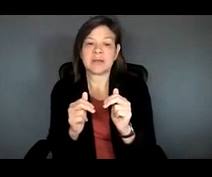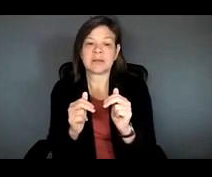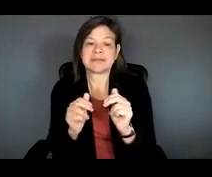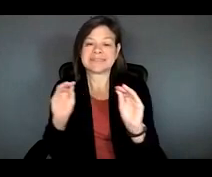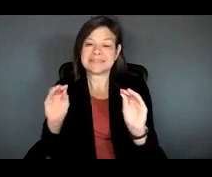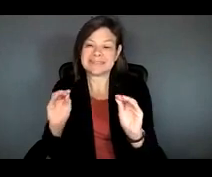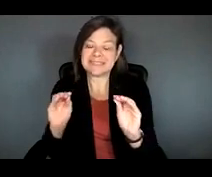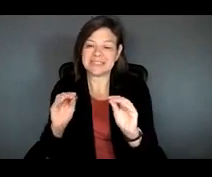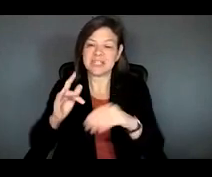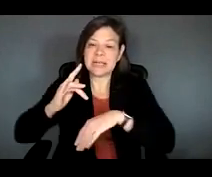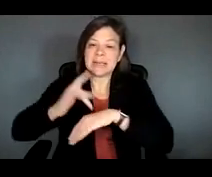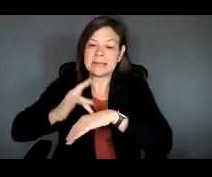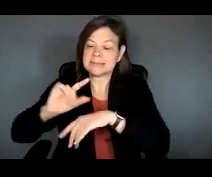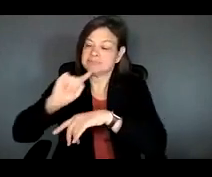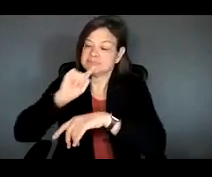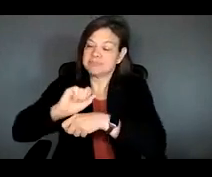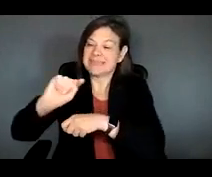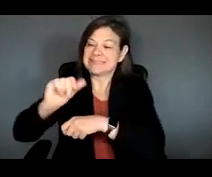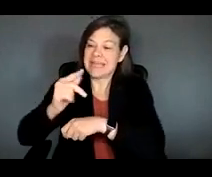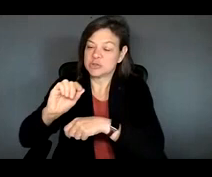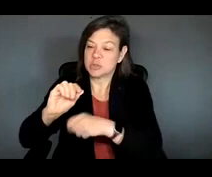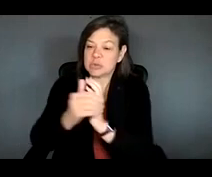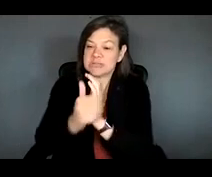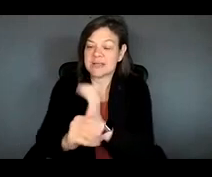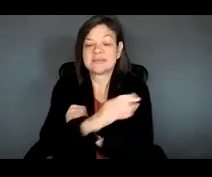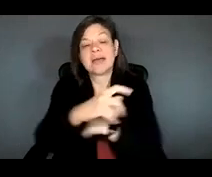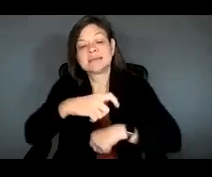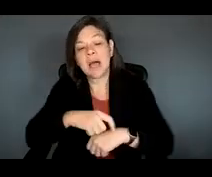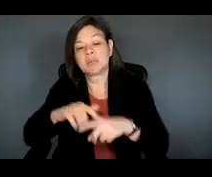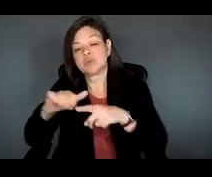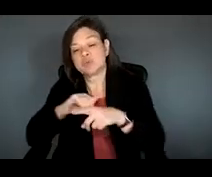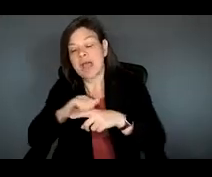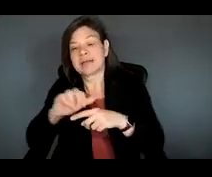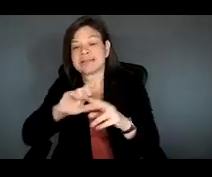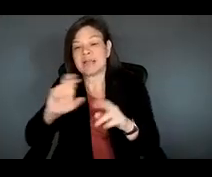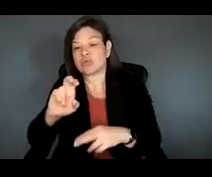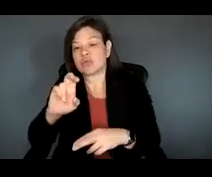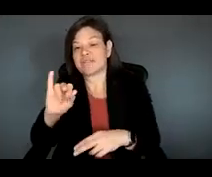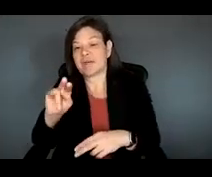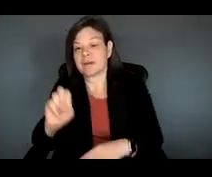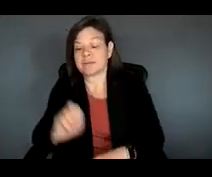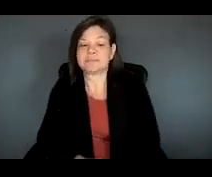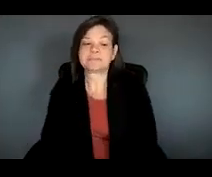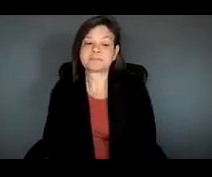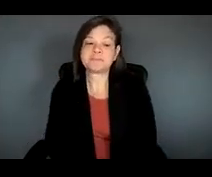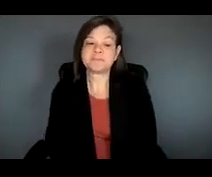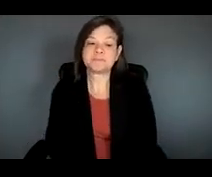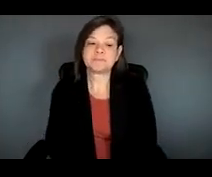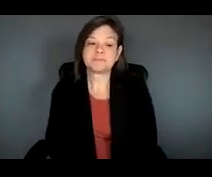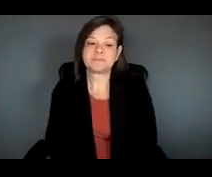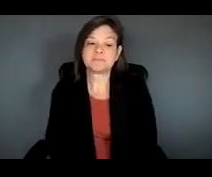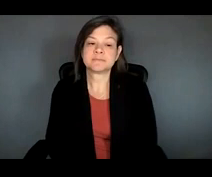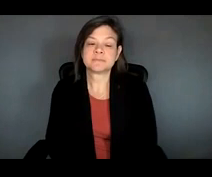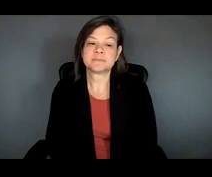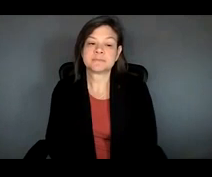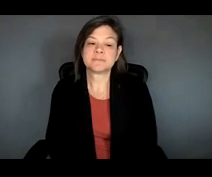And part of that includes time to practice and refine. So, the introductory